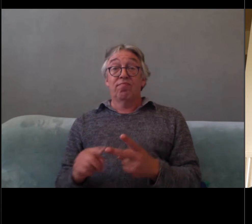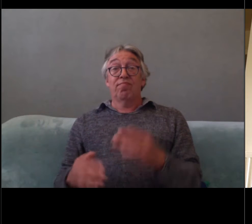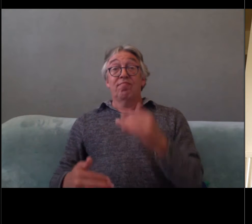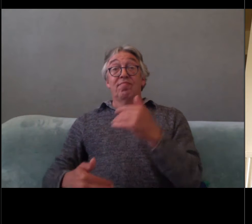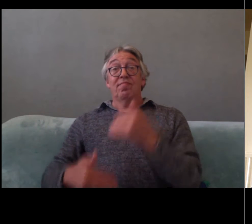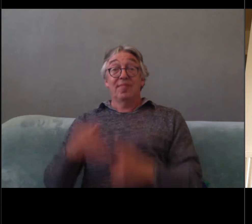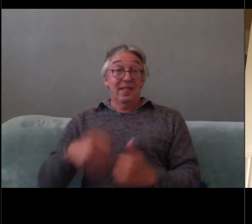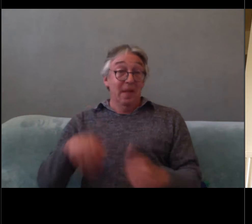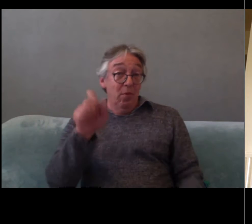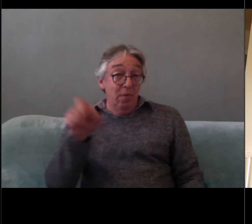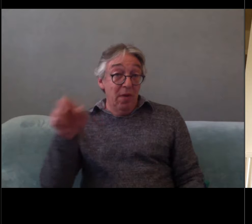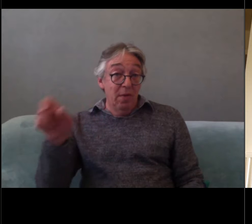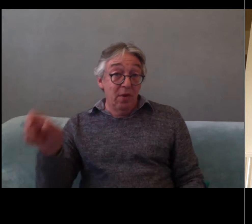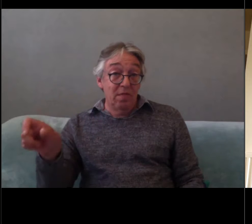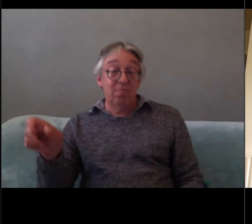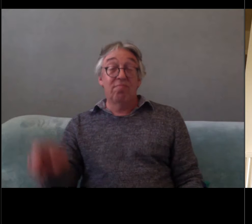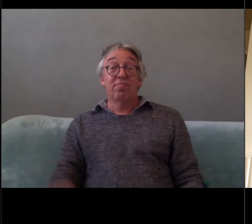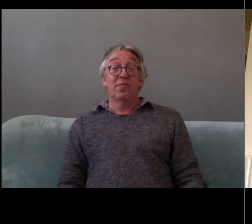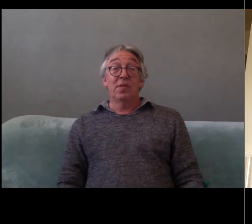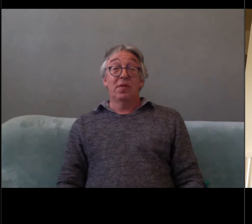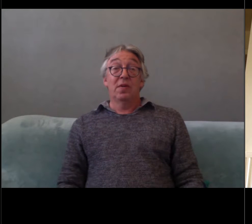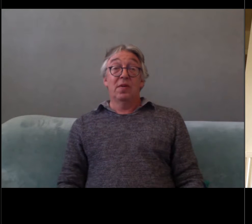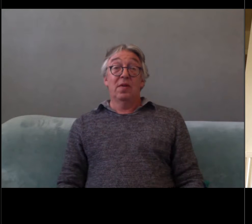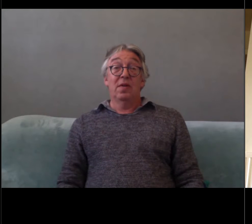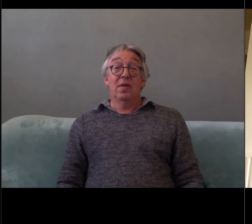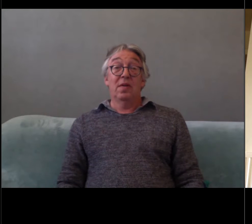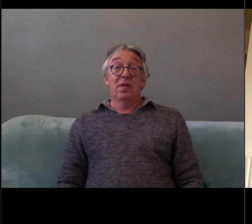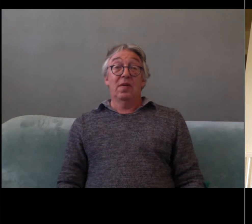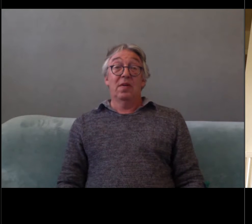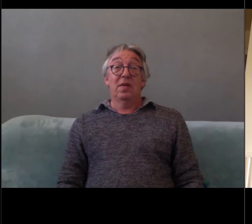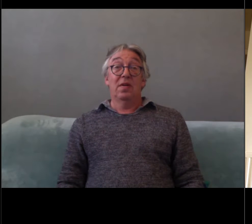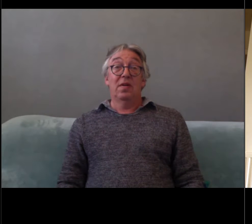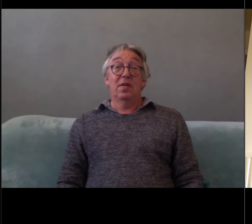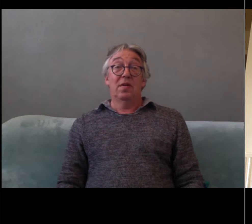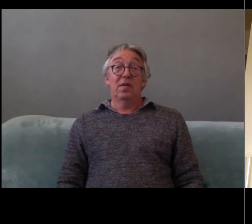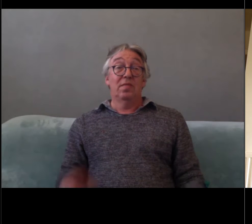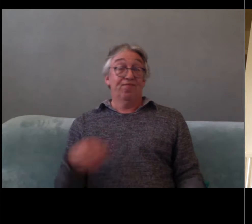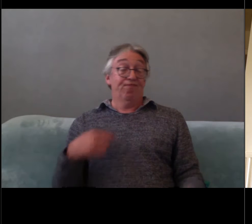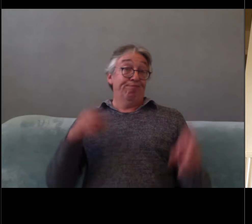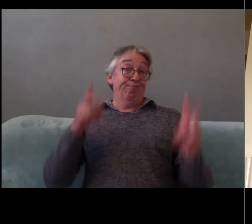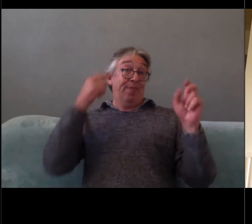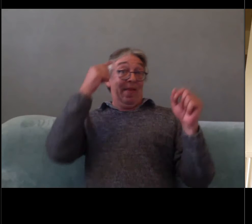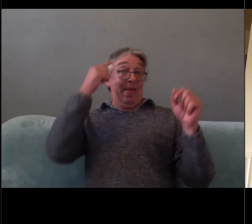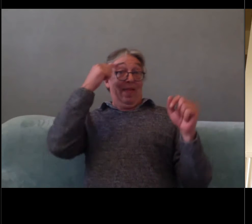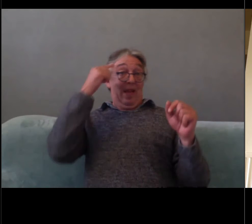so-called in my mind forgotten, invisible people.